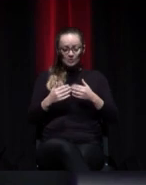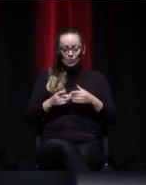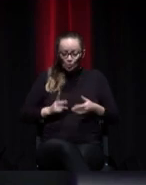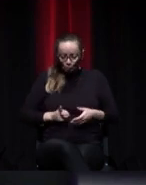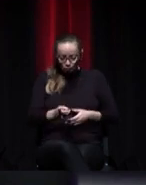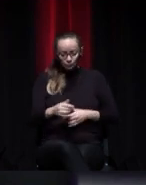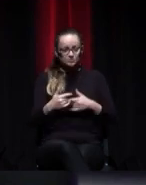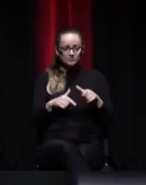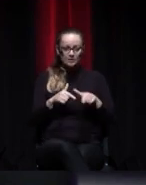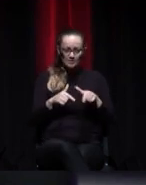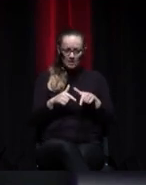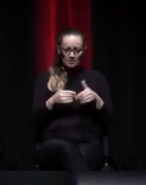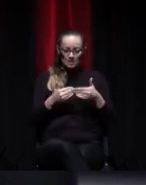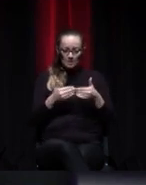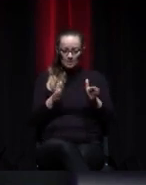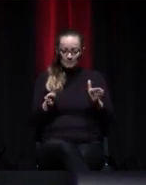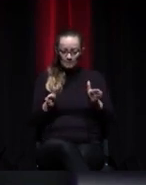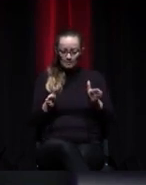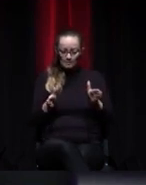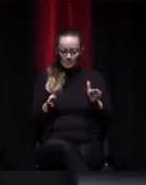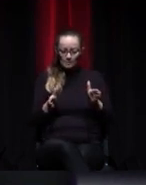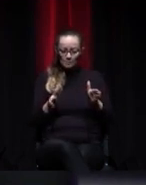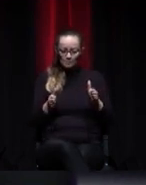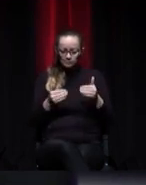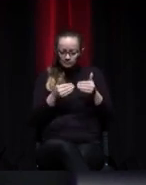they had opened a tiny little door